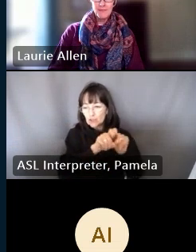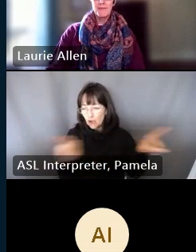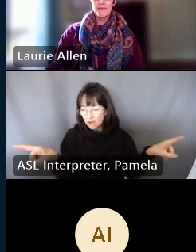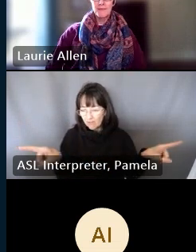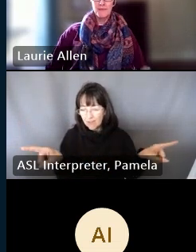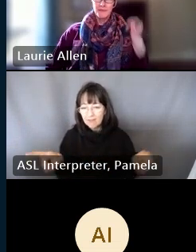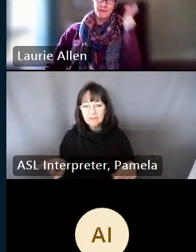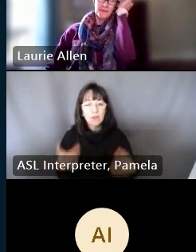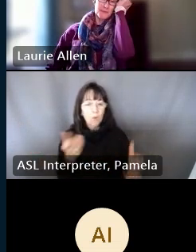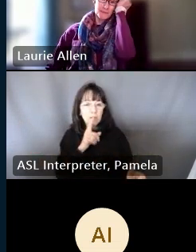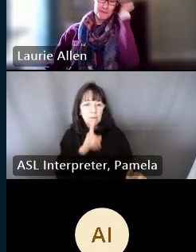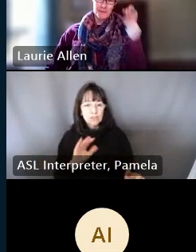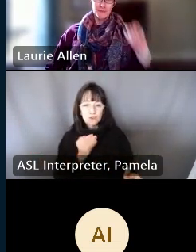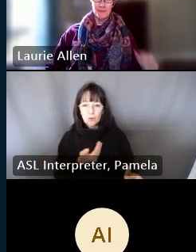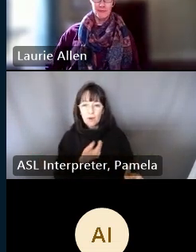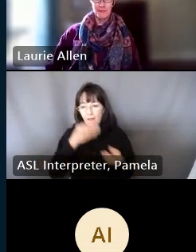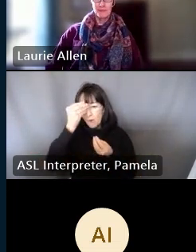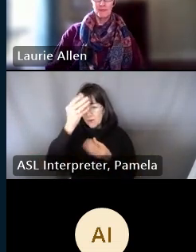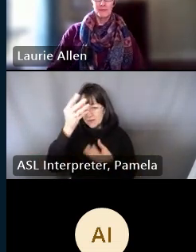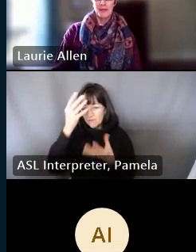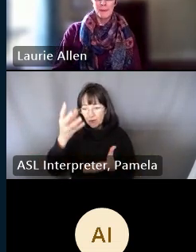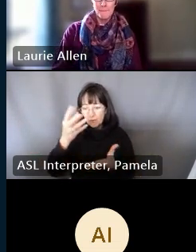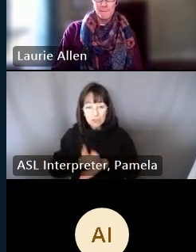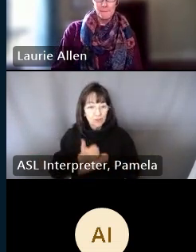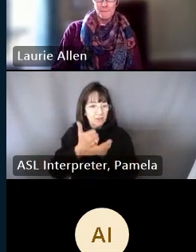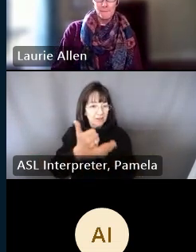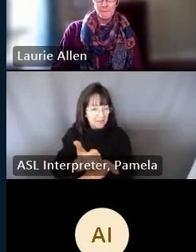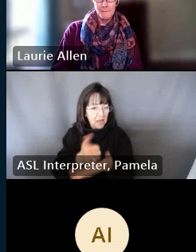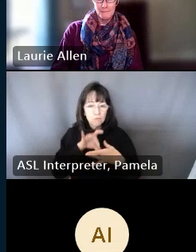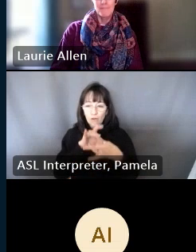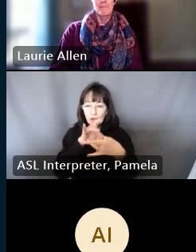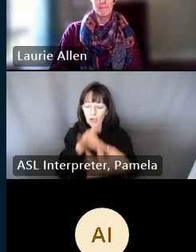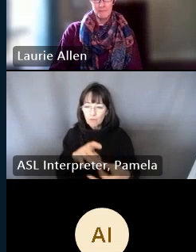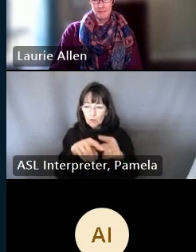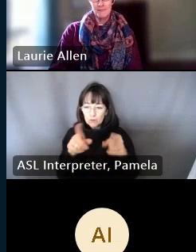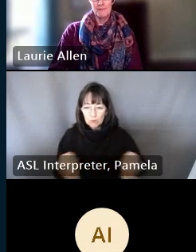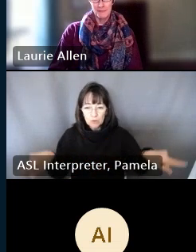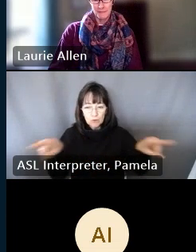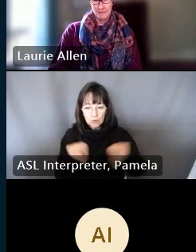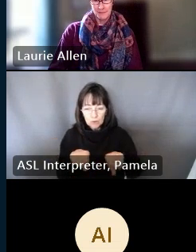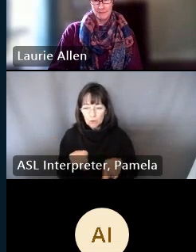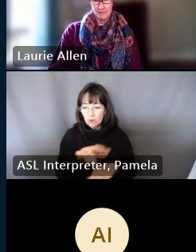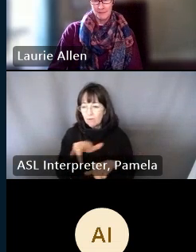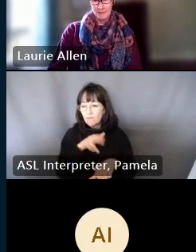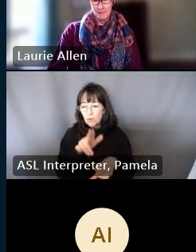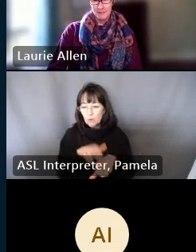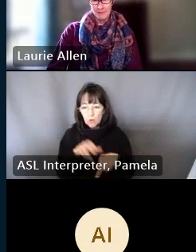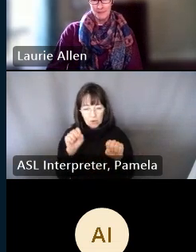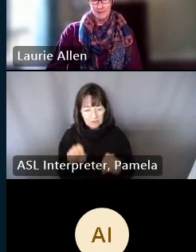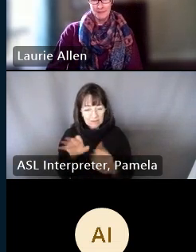If you have any questions, you can certainly reach out to Laurie. Or, of course, I know a lot of you have my email, due